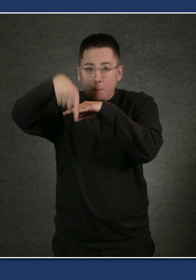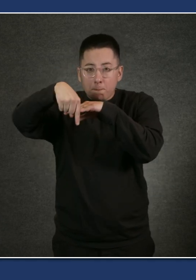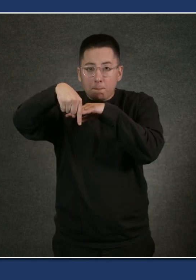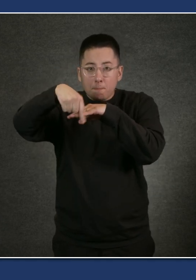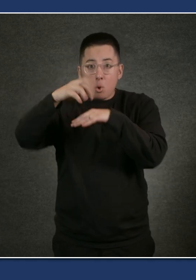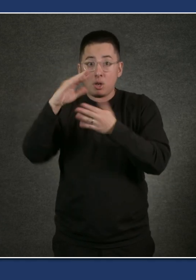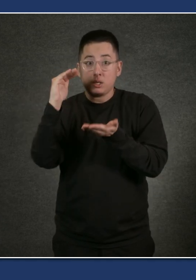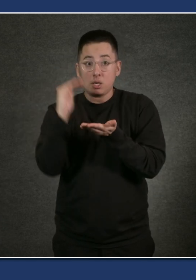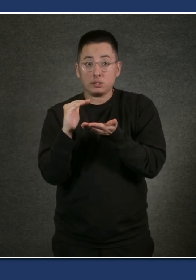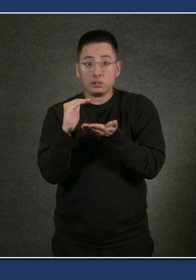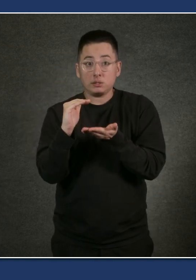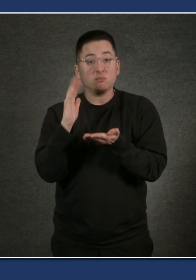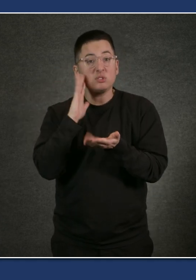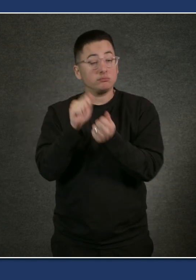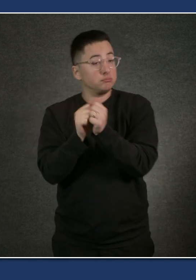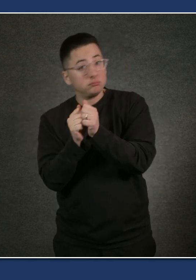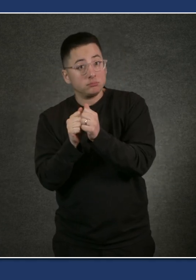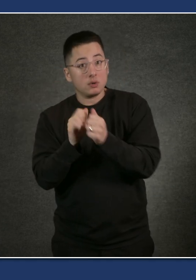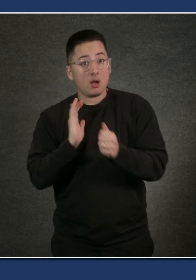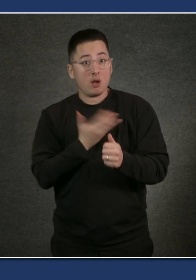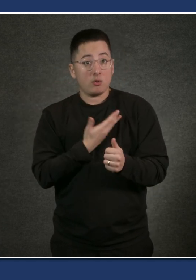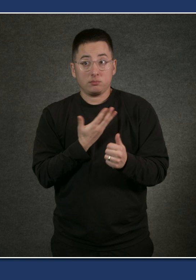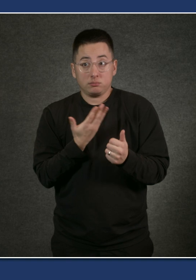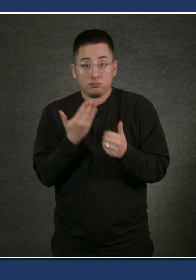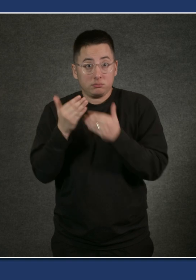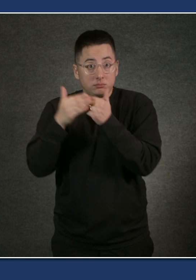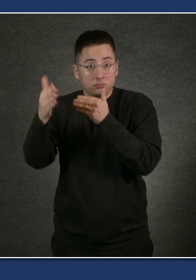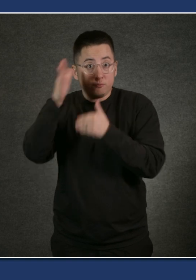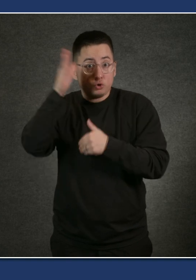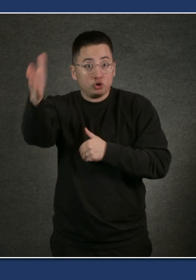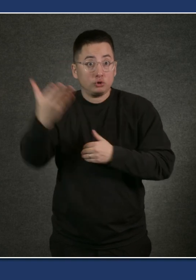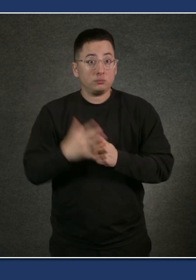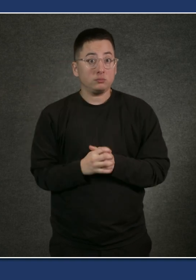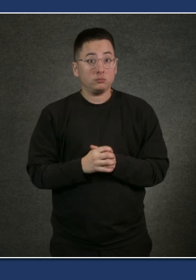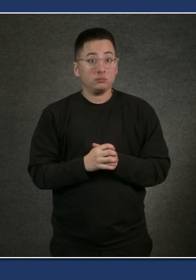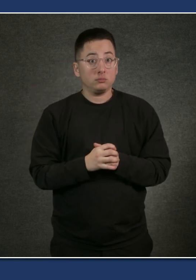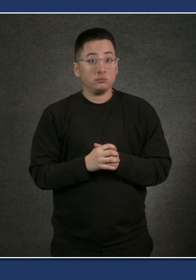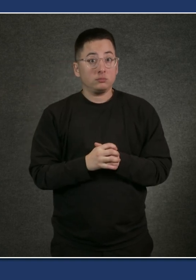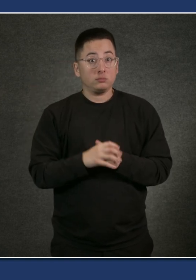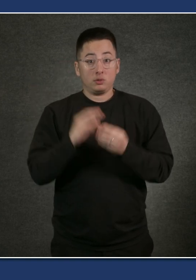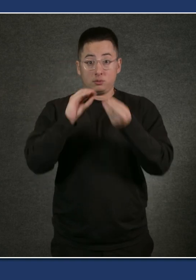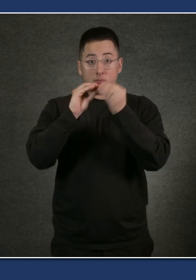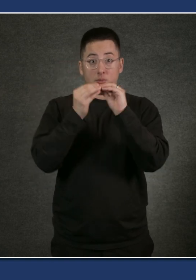A single drop more or less of insulin can alter our fate.